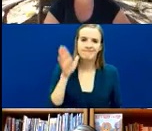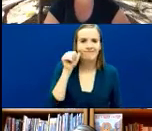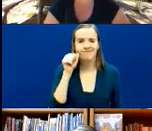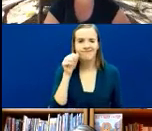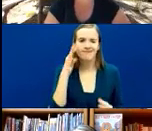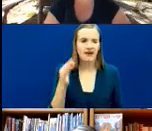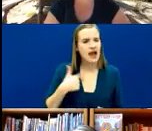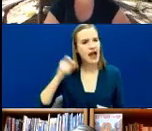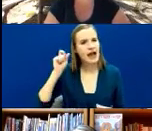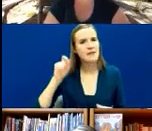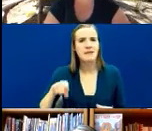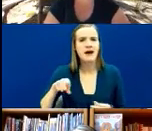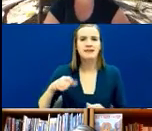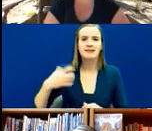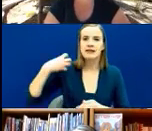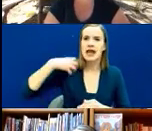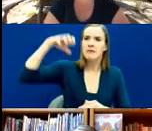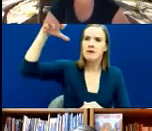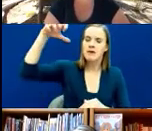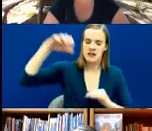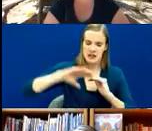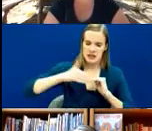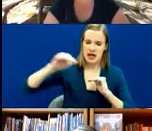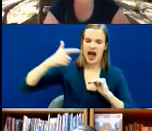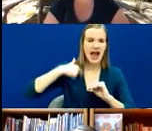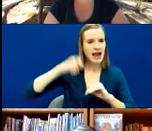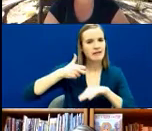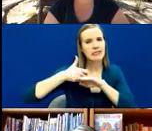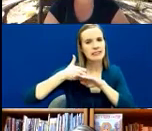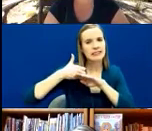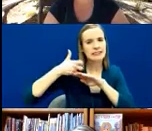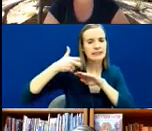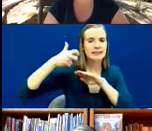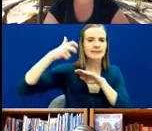age, because I wanted to make sure that all of our voices were represented, not just mine.